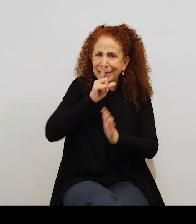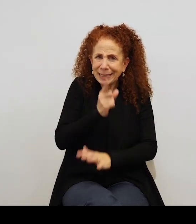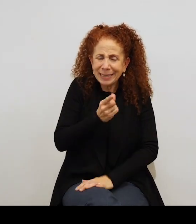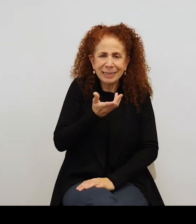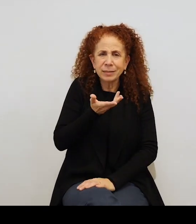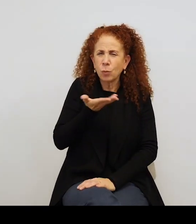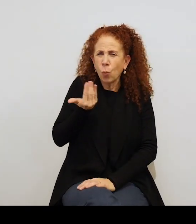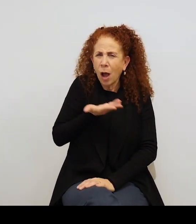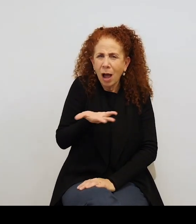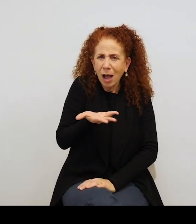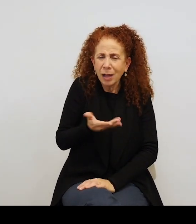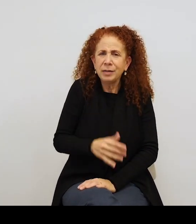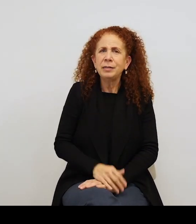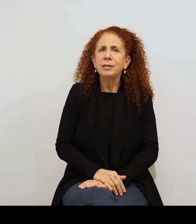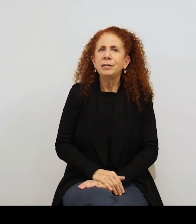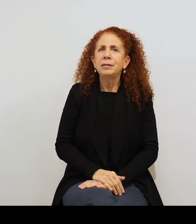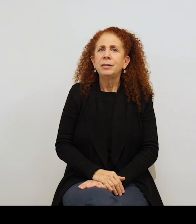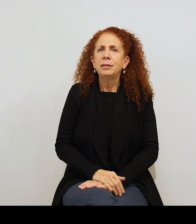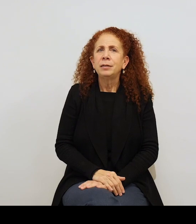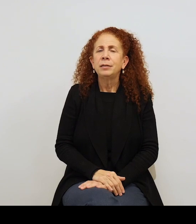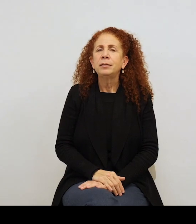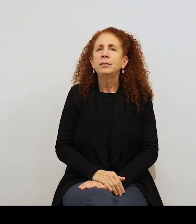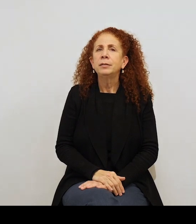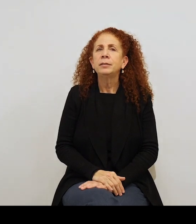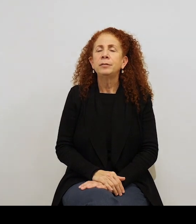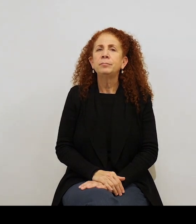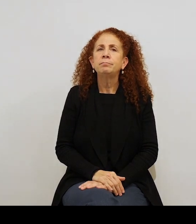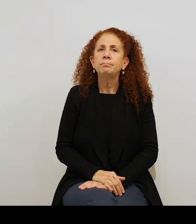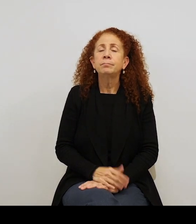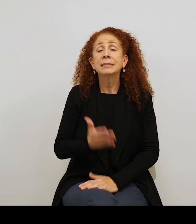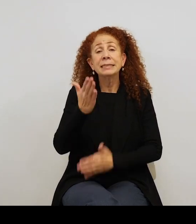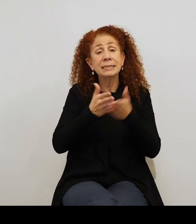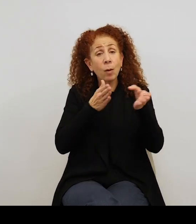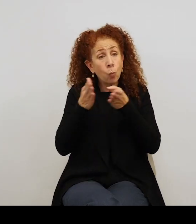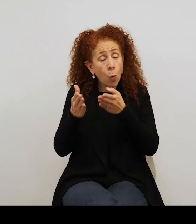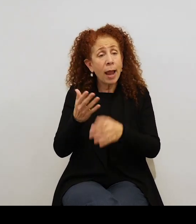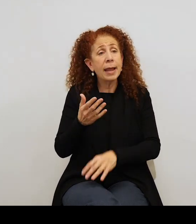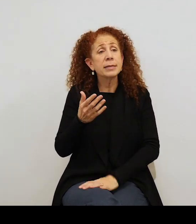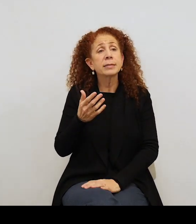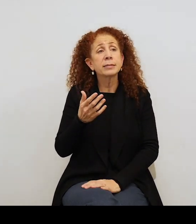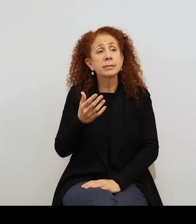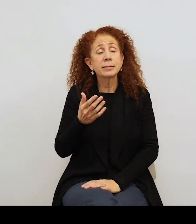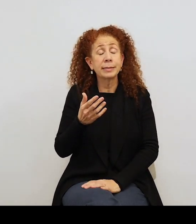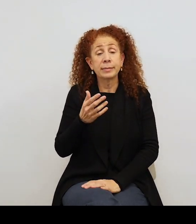I think in some ways, it's kind of going towards the absurd--